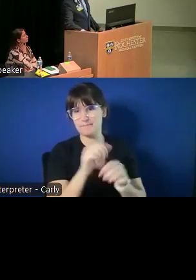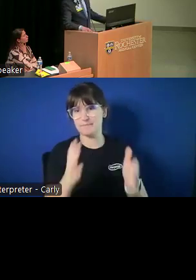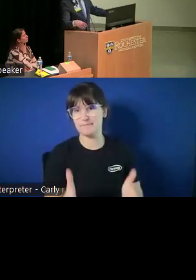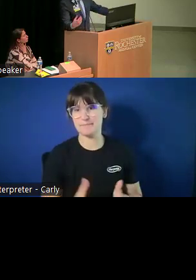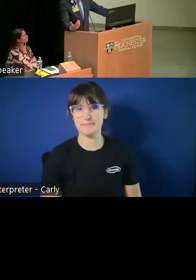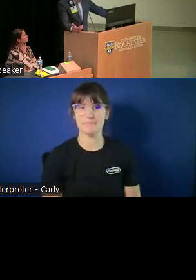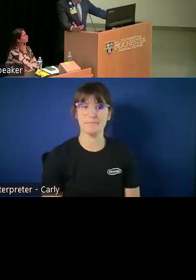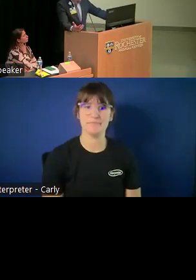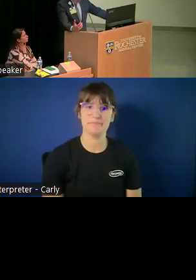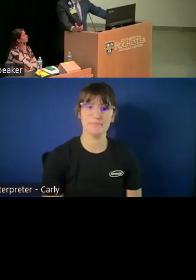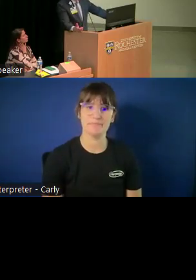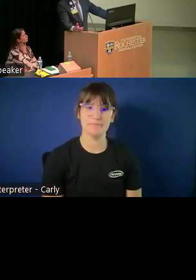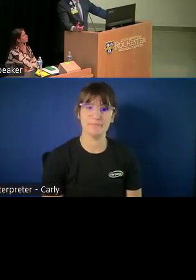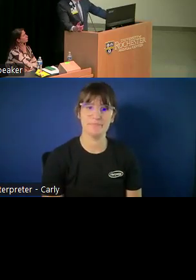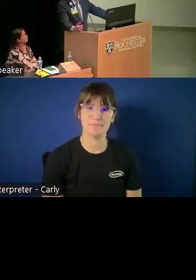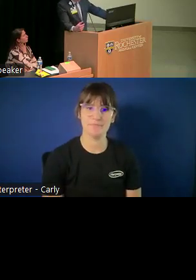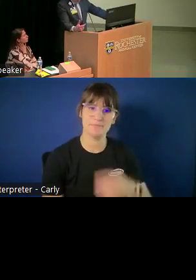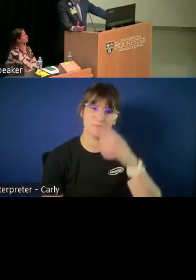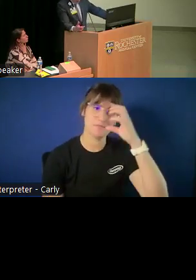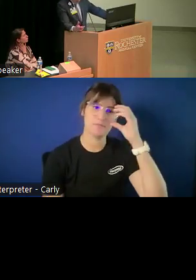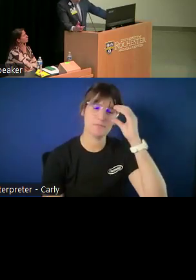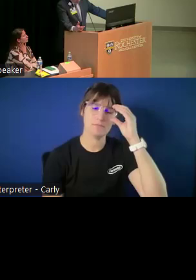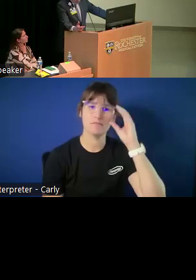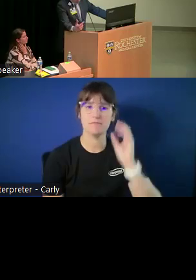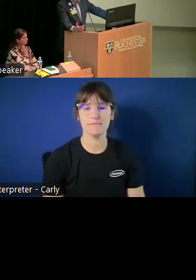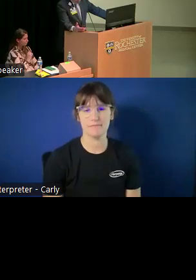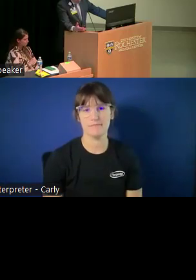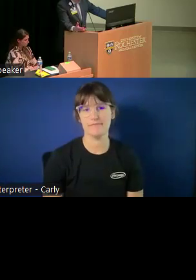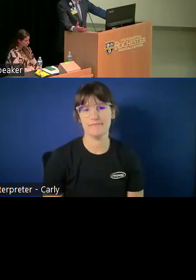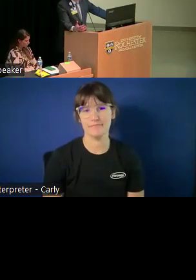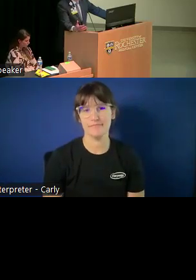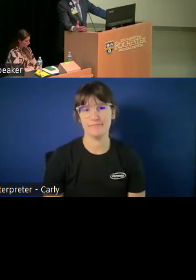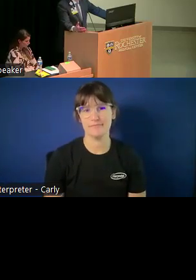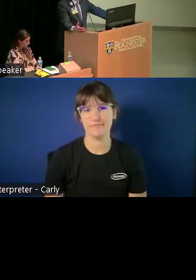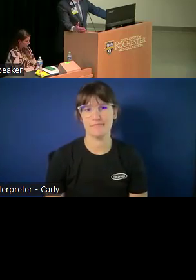really uh the marquee program of my vision for URMC was the creation of the well-being fellows